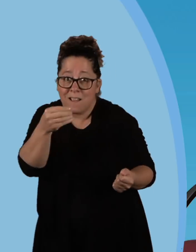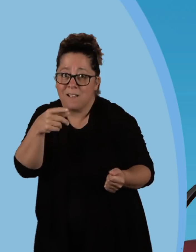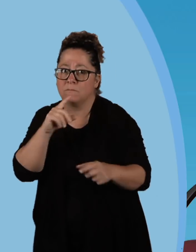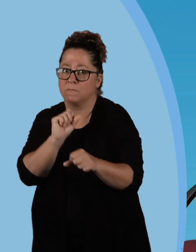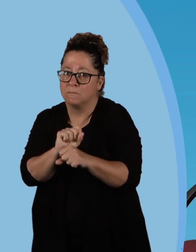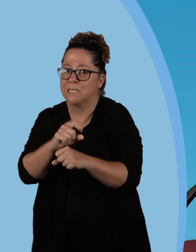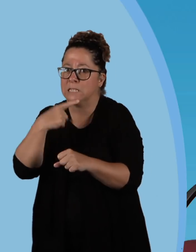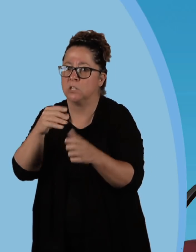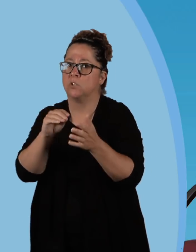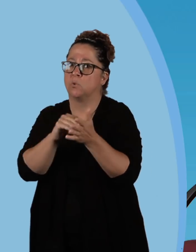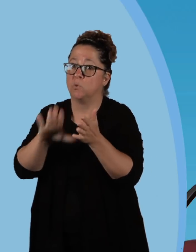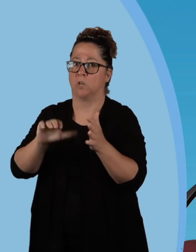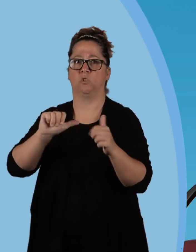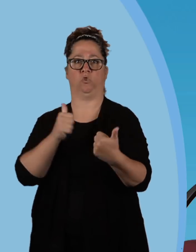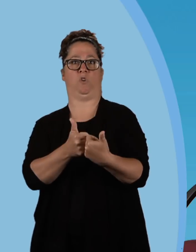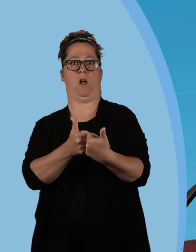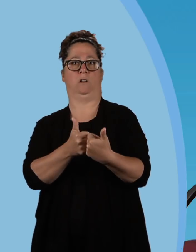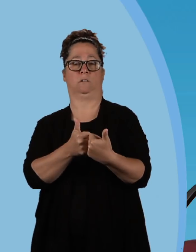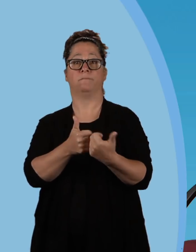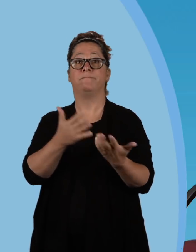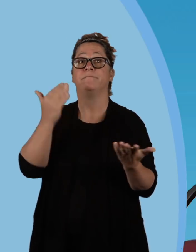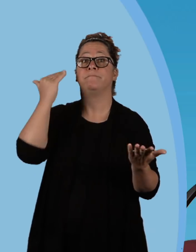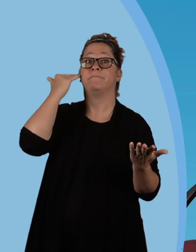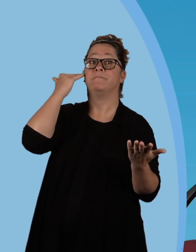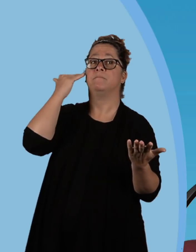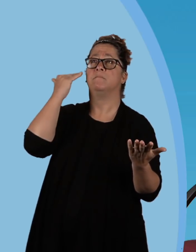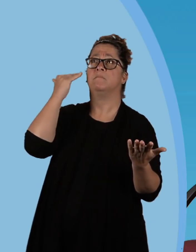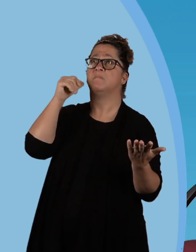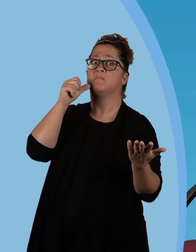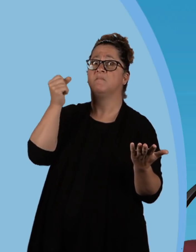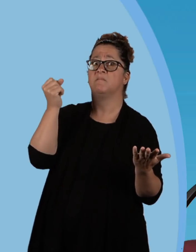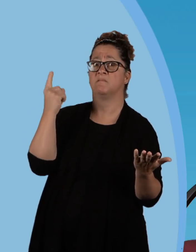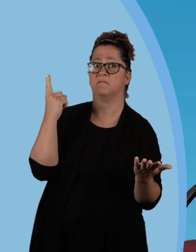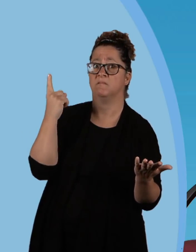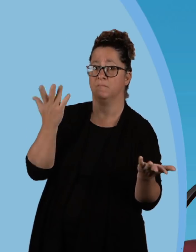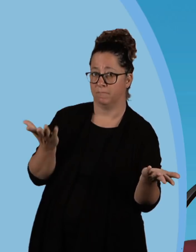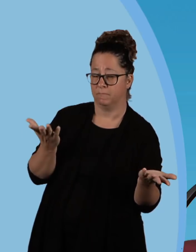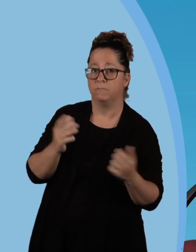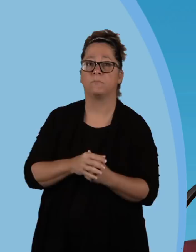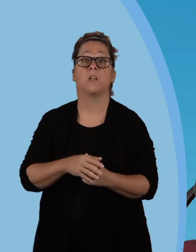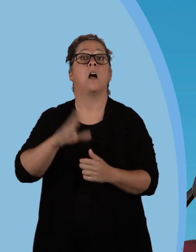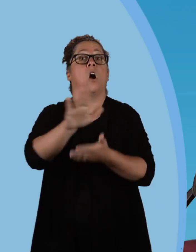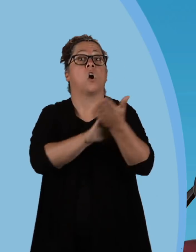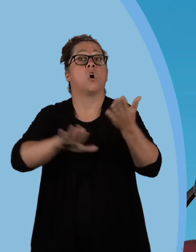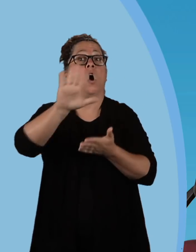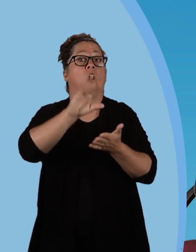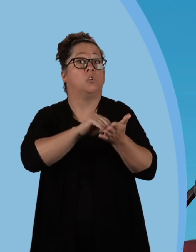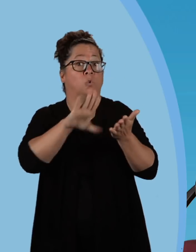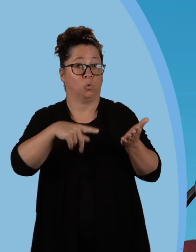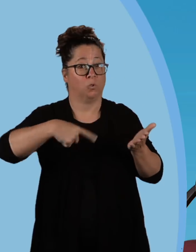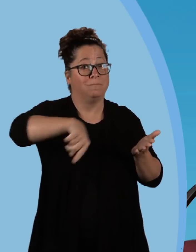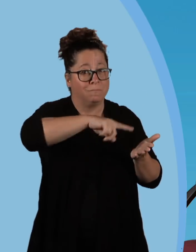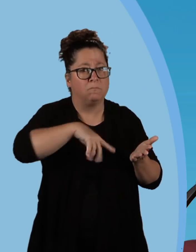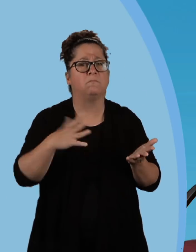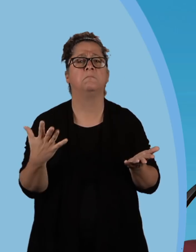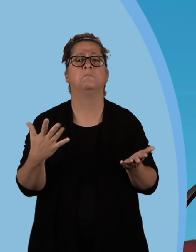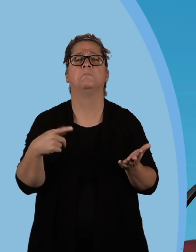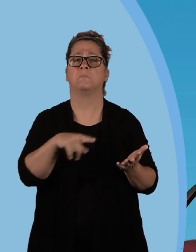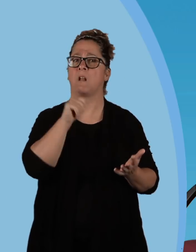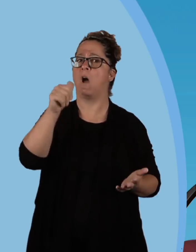and hard of hearing students and hearing students are challenged in knowing when they don't understand. My college students sometimes aren't aware